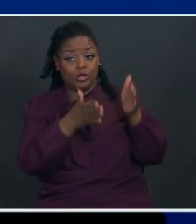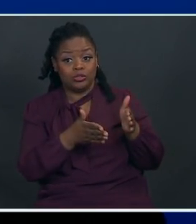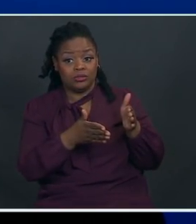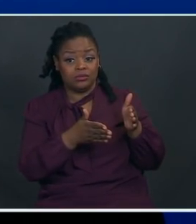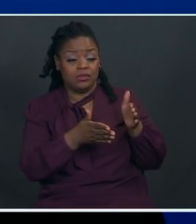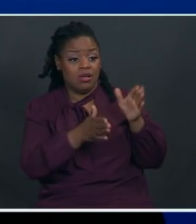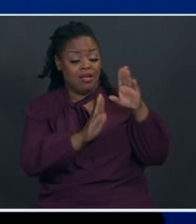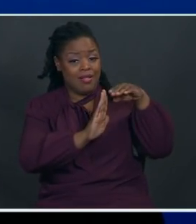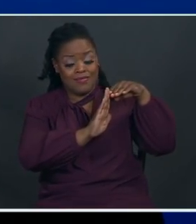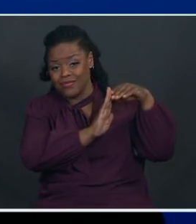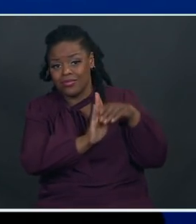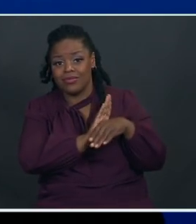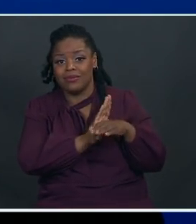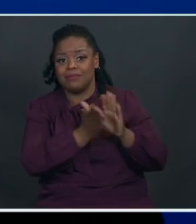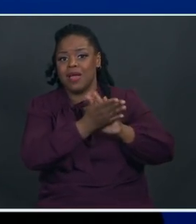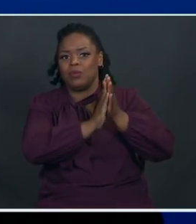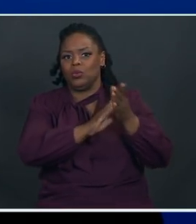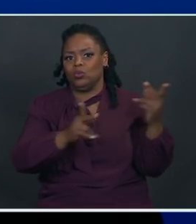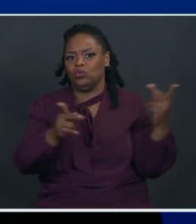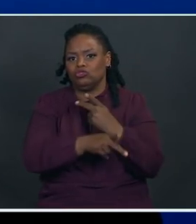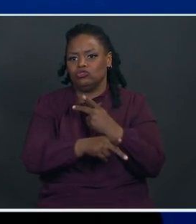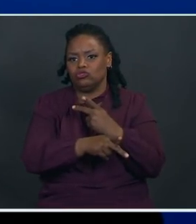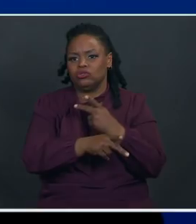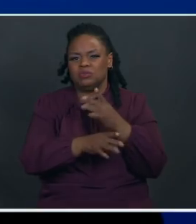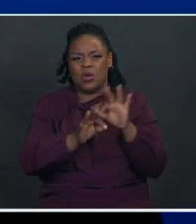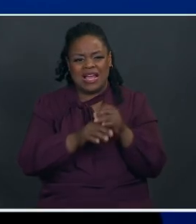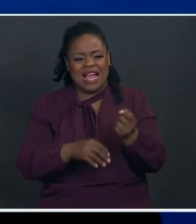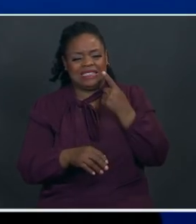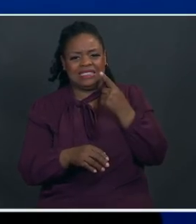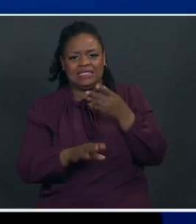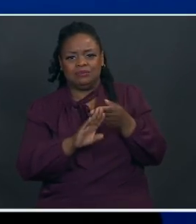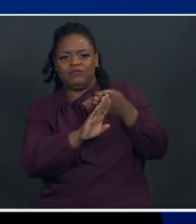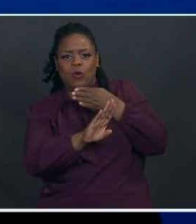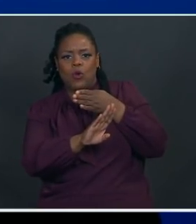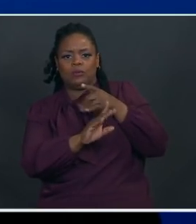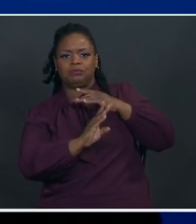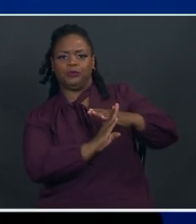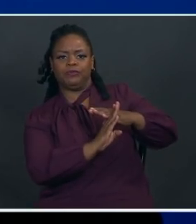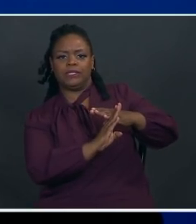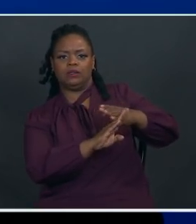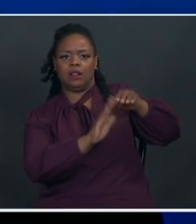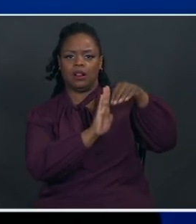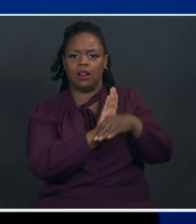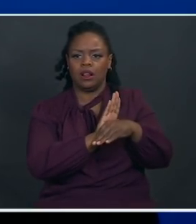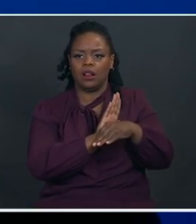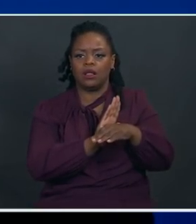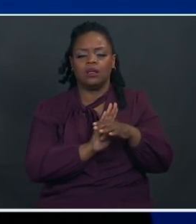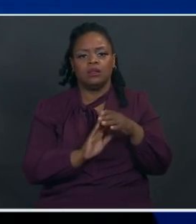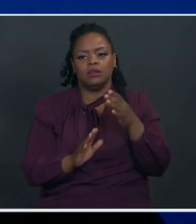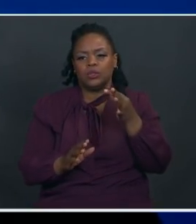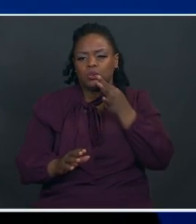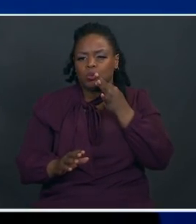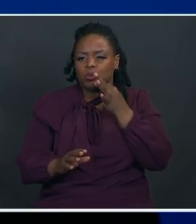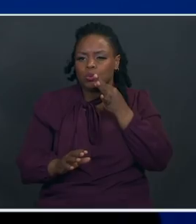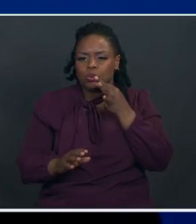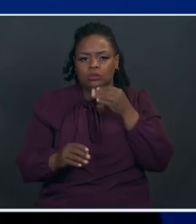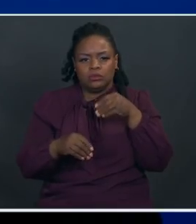And that's what we're going to be seeing in the future, is an attempt to, as early as possible, get these interventions to the patients